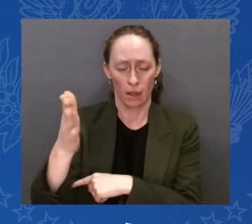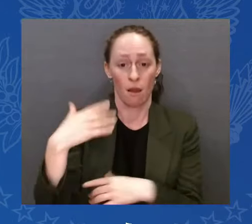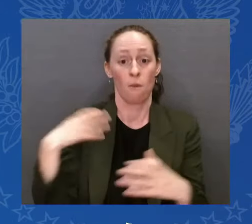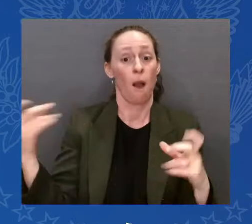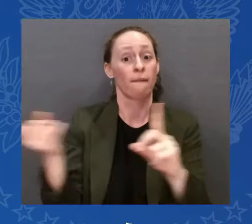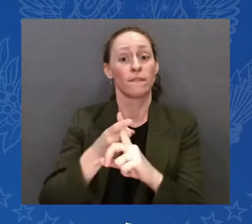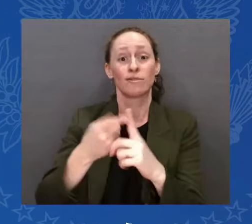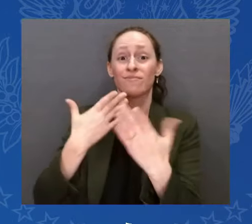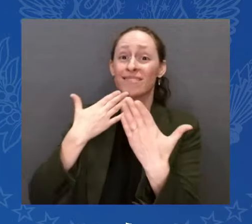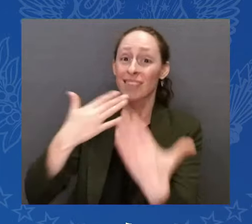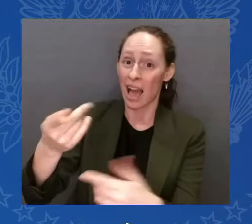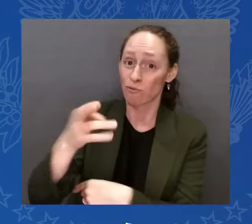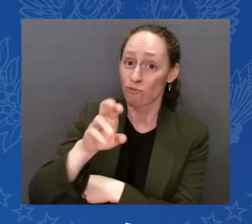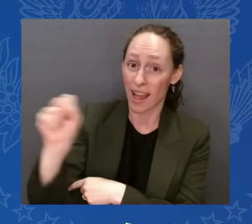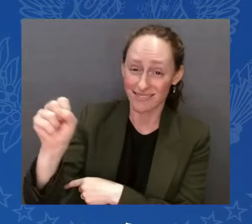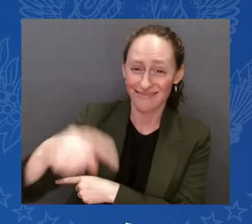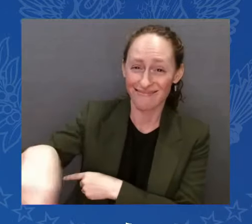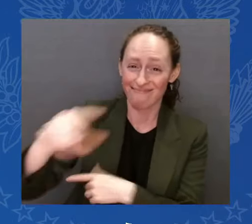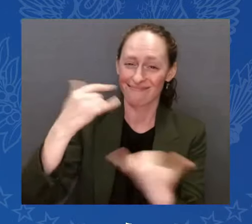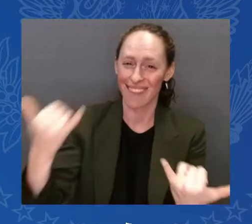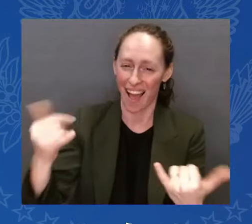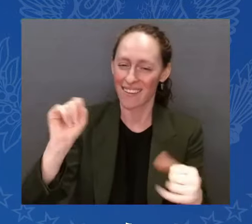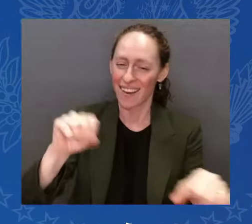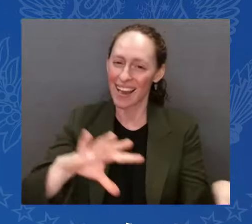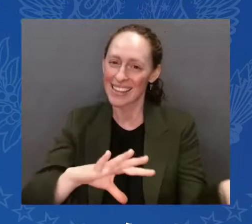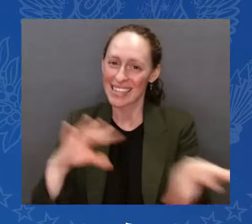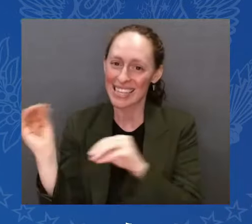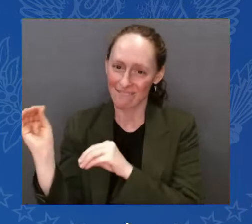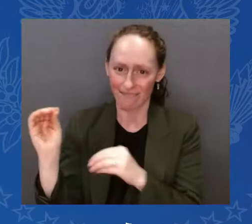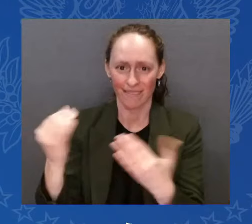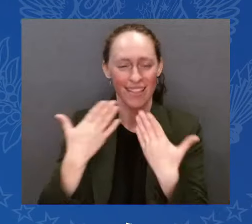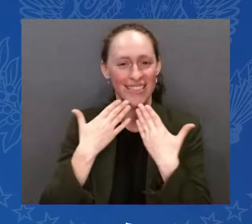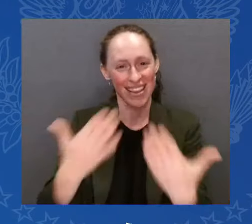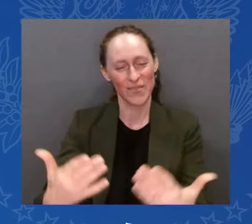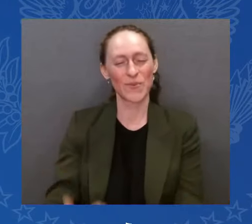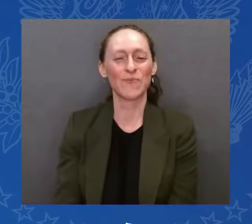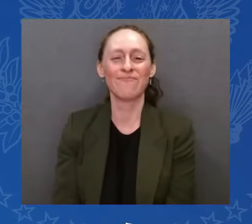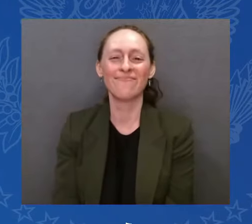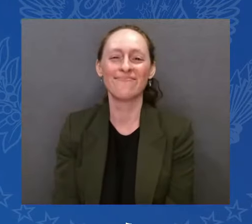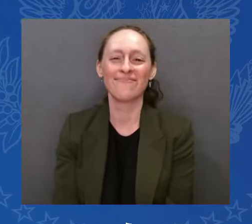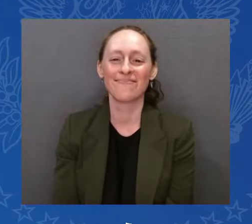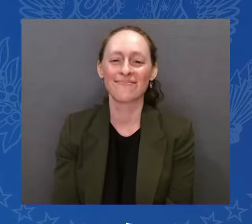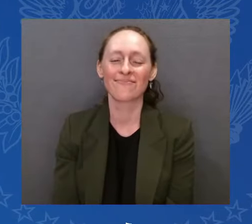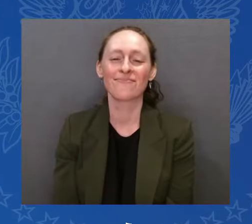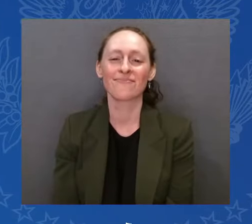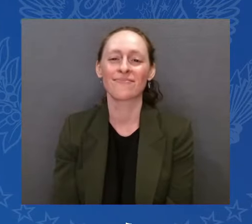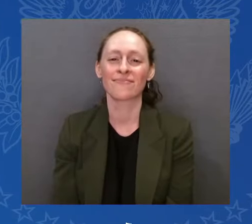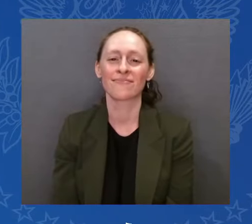(Cross-talk by reporters.) The Press: Mr. President, any reaction to his guilty plea? (Cross-talk by reporters.)